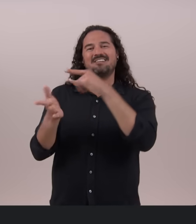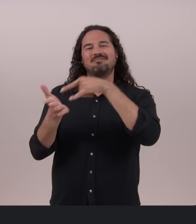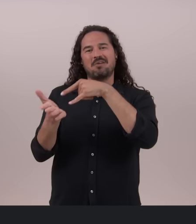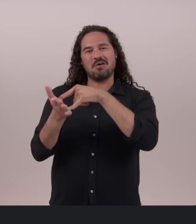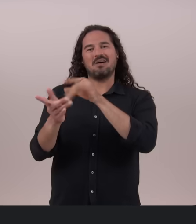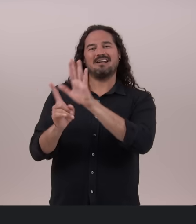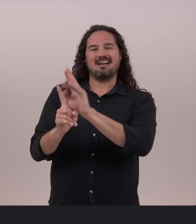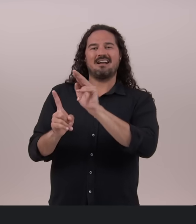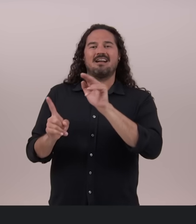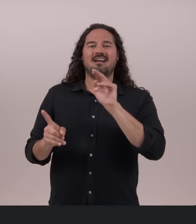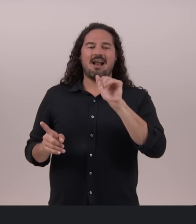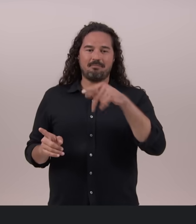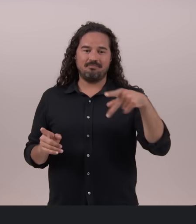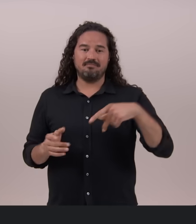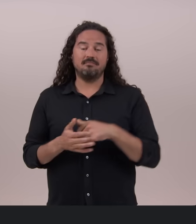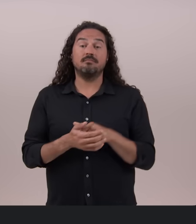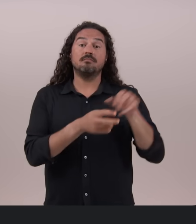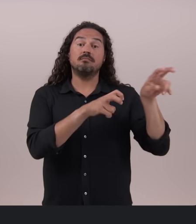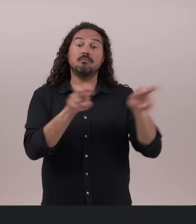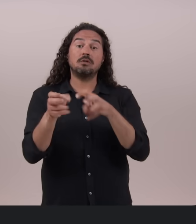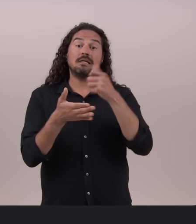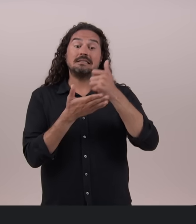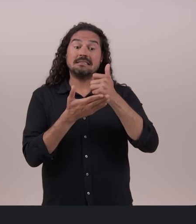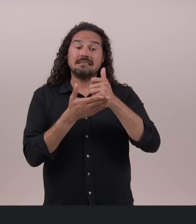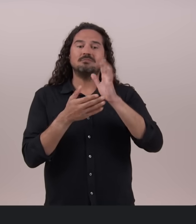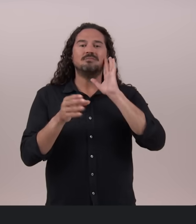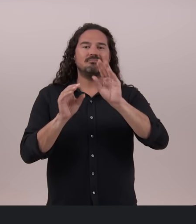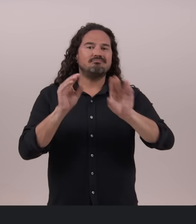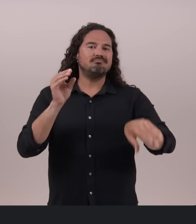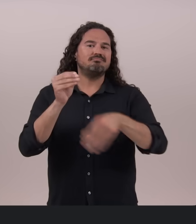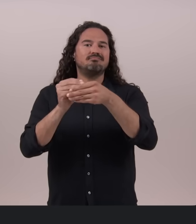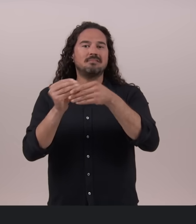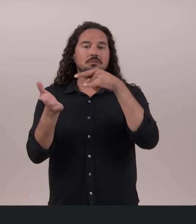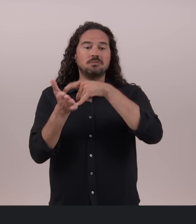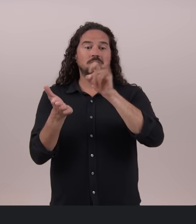The Migration Assistant is coming to Android Studio later this year.